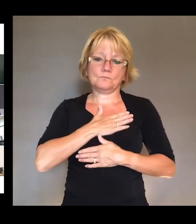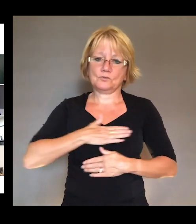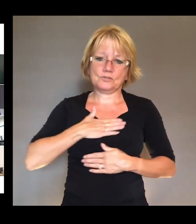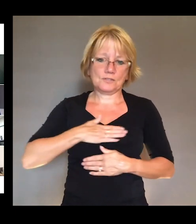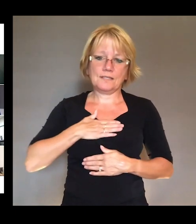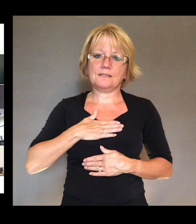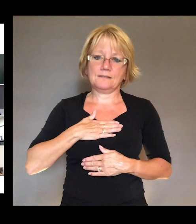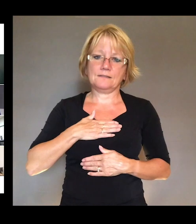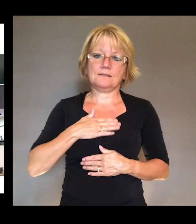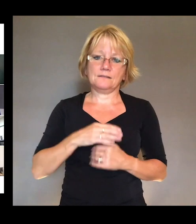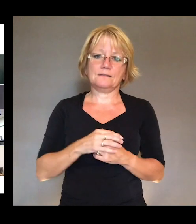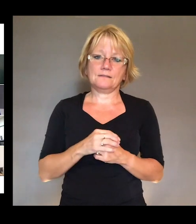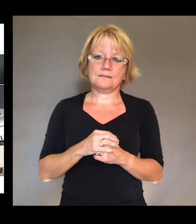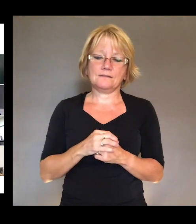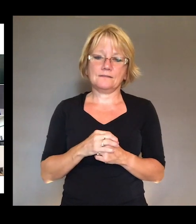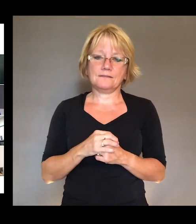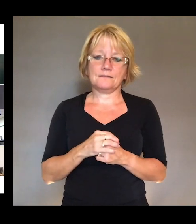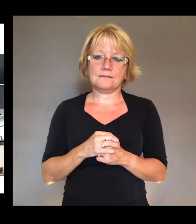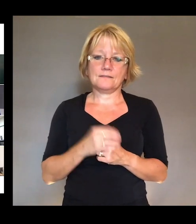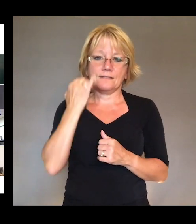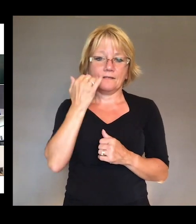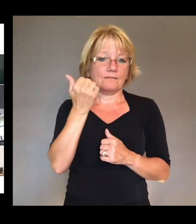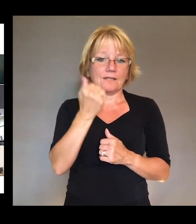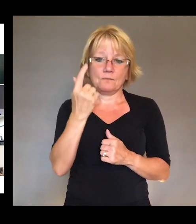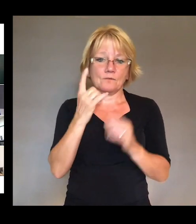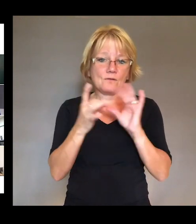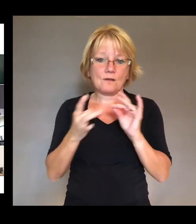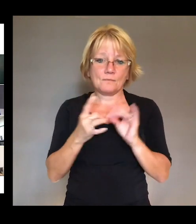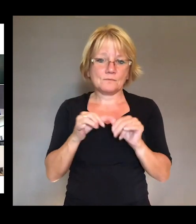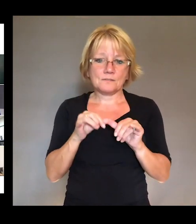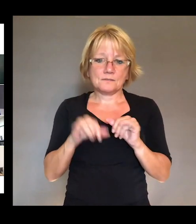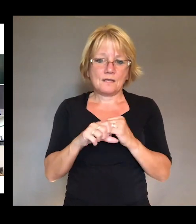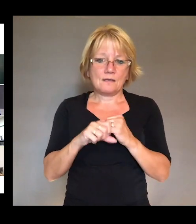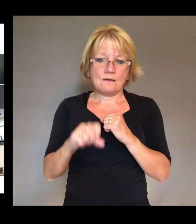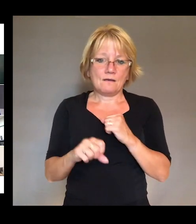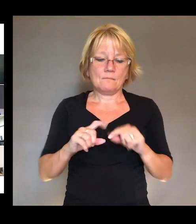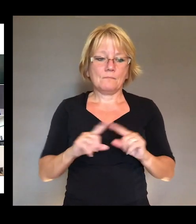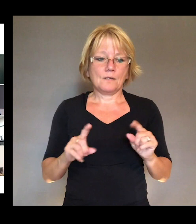I really, truly appreciates you. And if anybody has any comments we can stay on,